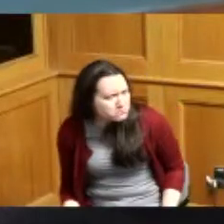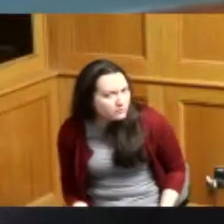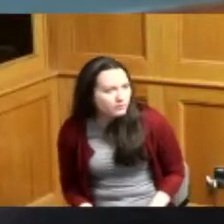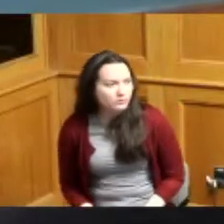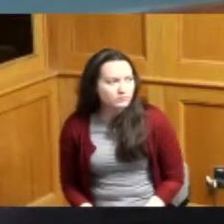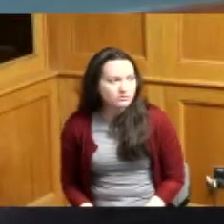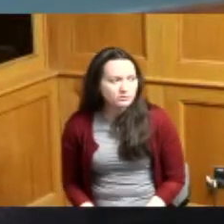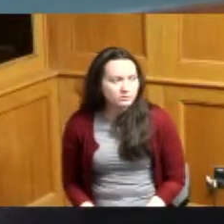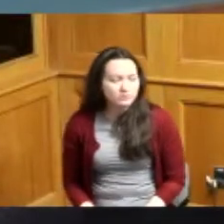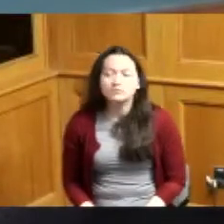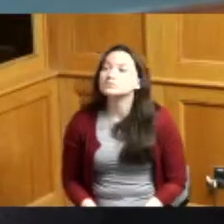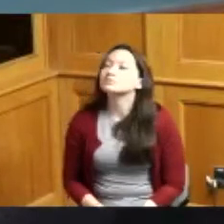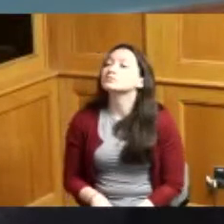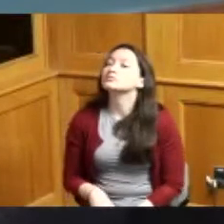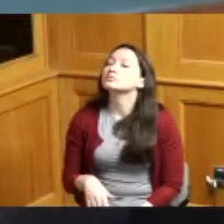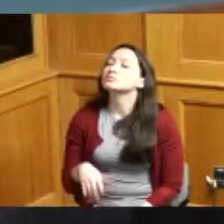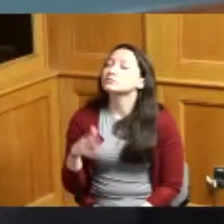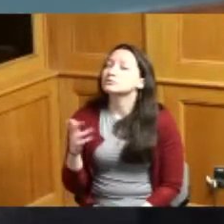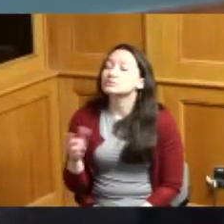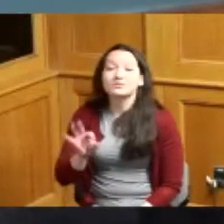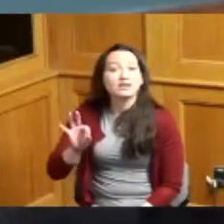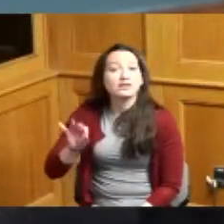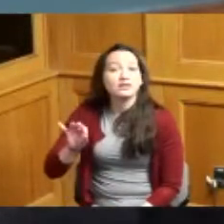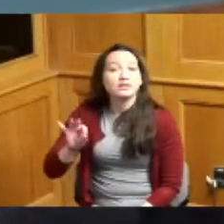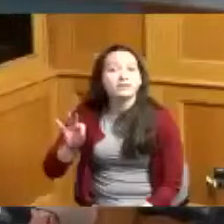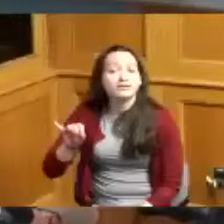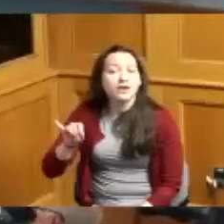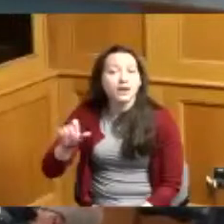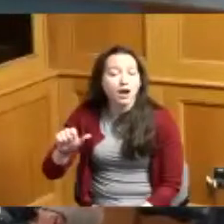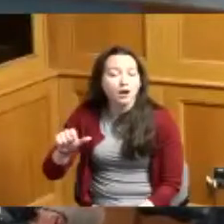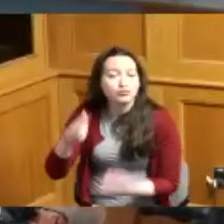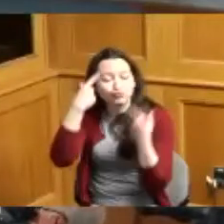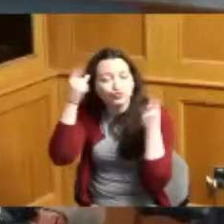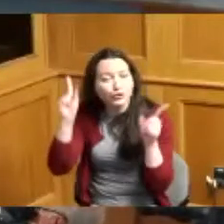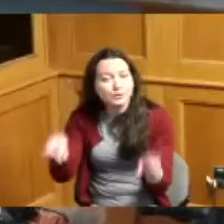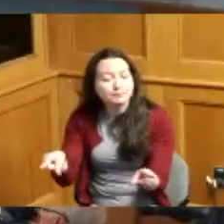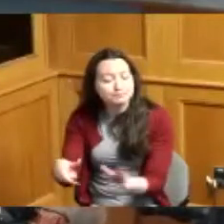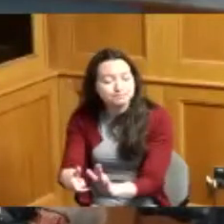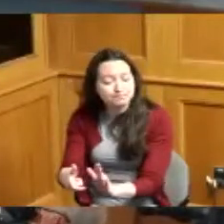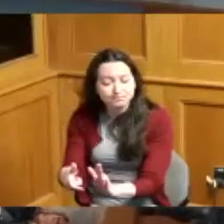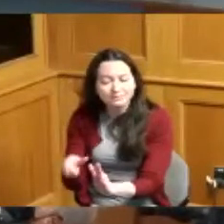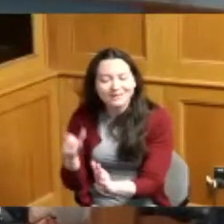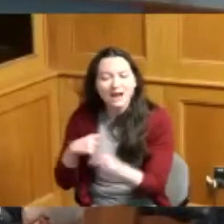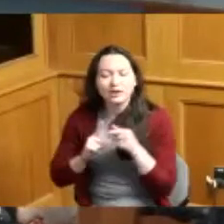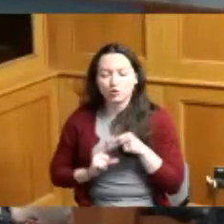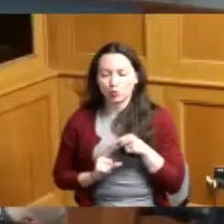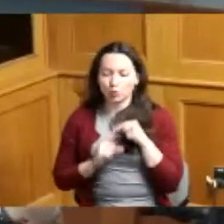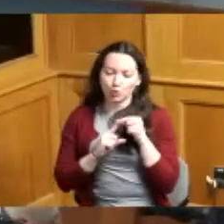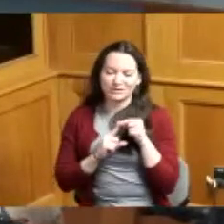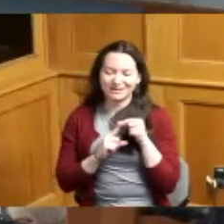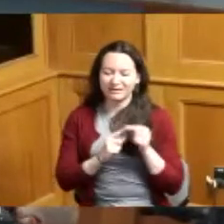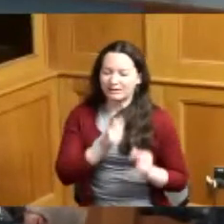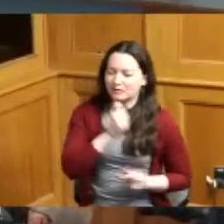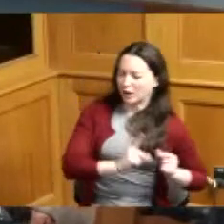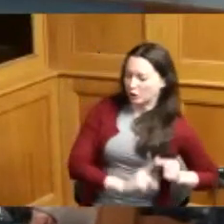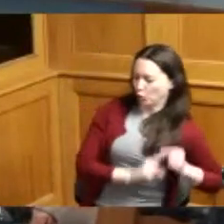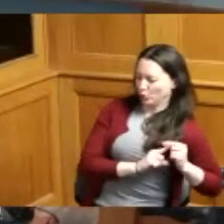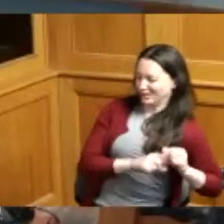there are in within the FIFA agreement there is a an exclusive and a non-exclusive access period